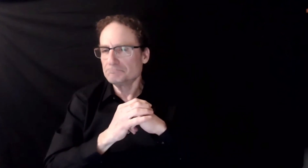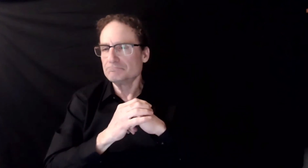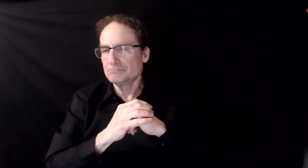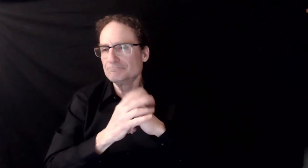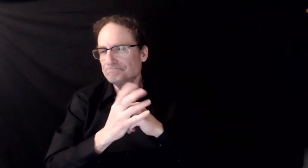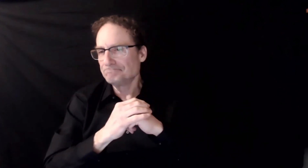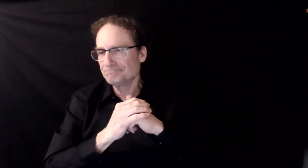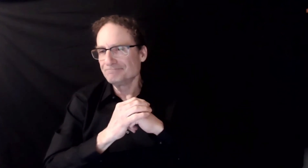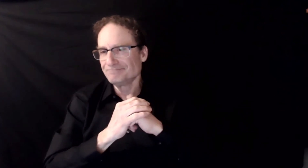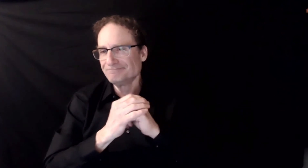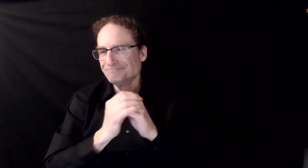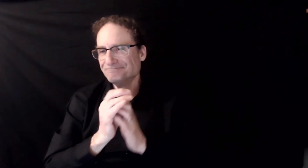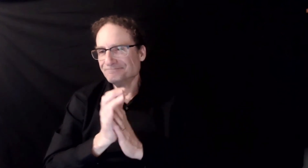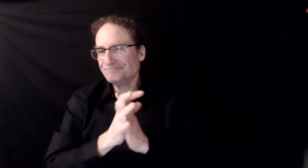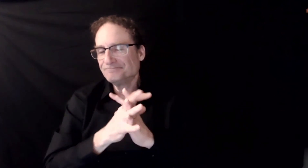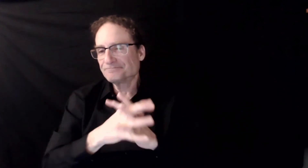and be aware of those things.